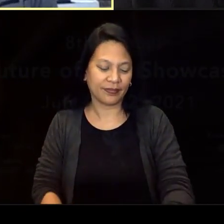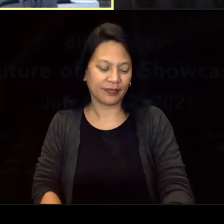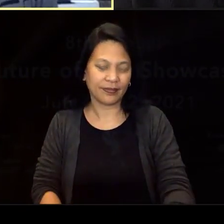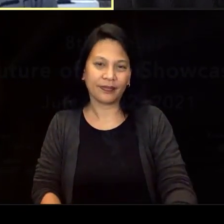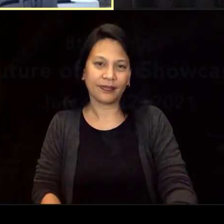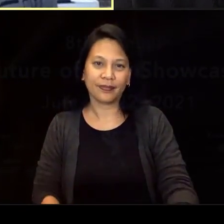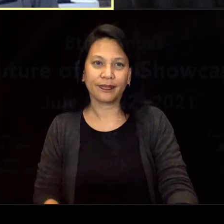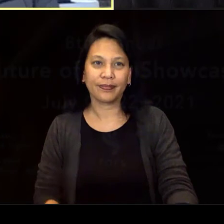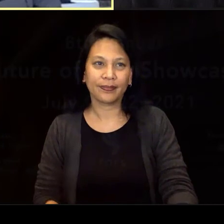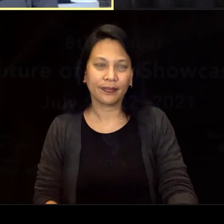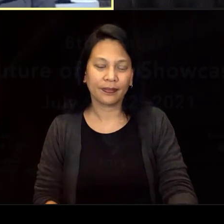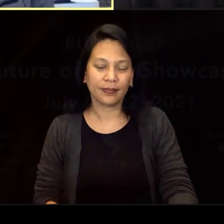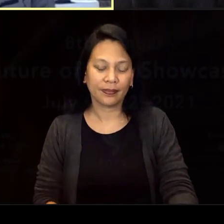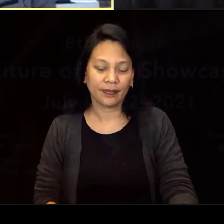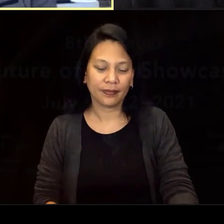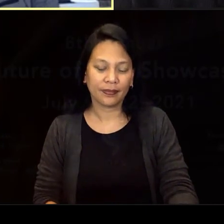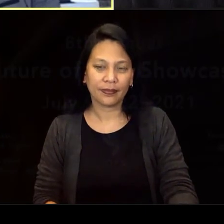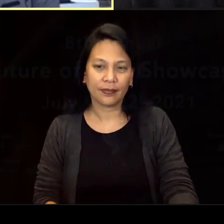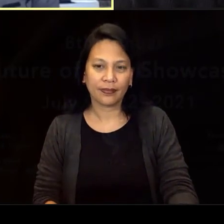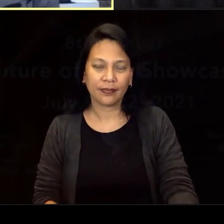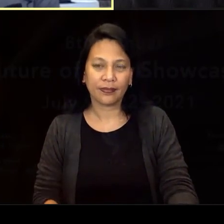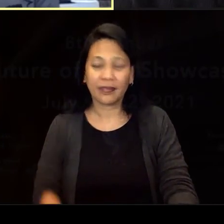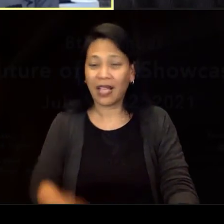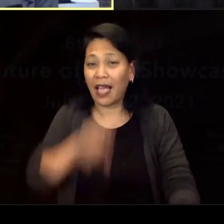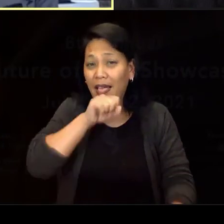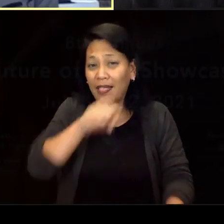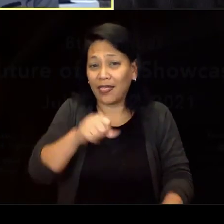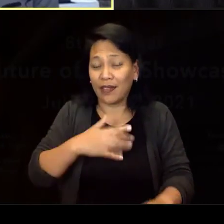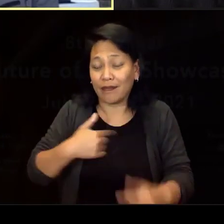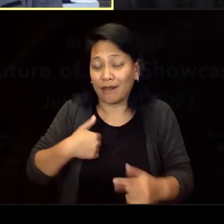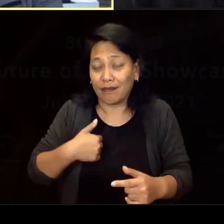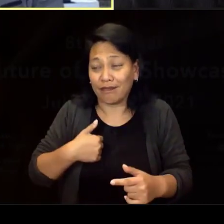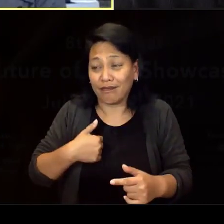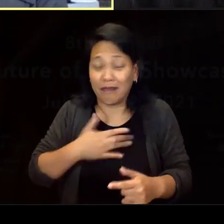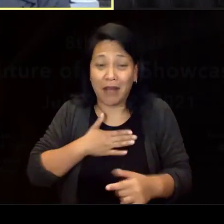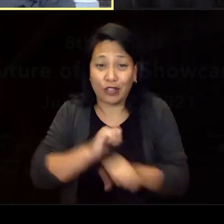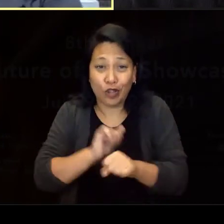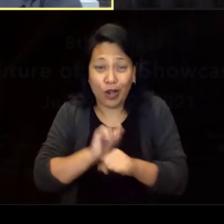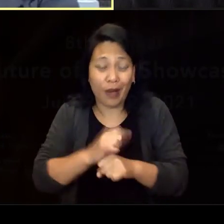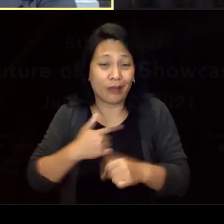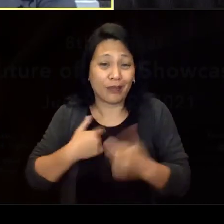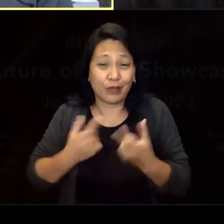Um, I dunno, like I love what I do and like, I love the kind of social side of it as well.